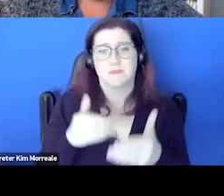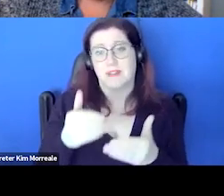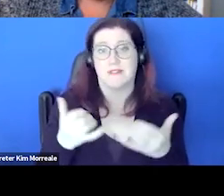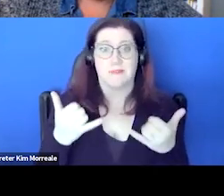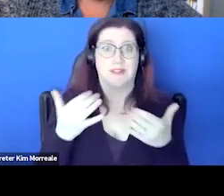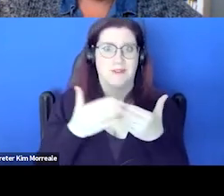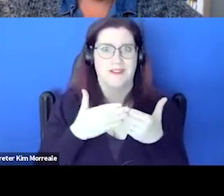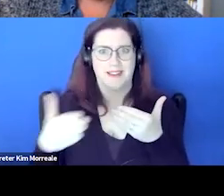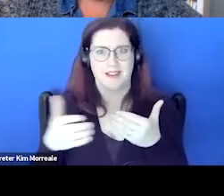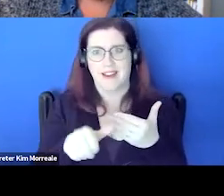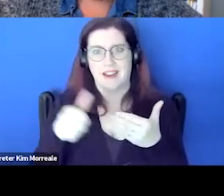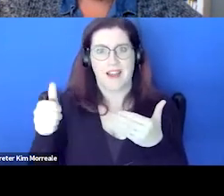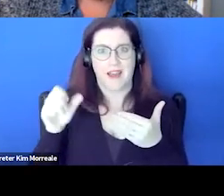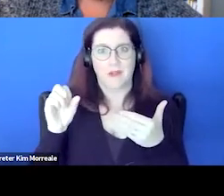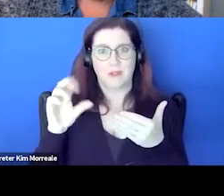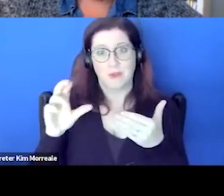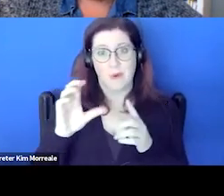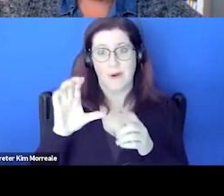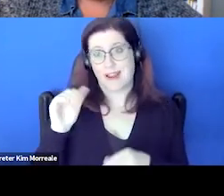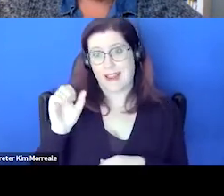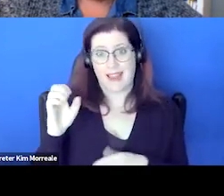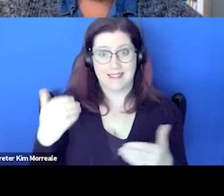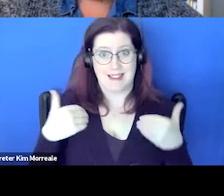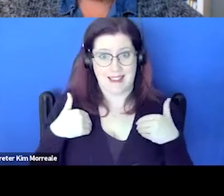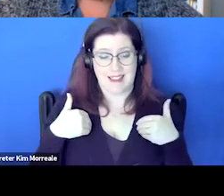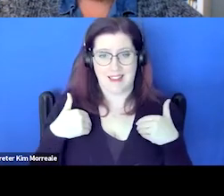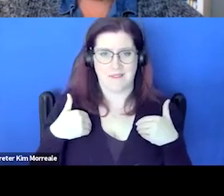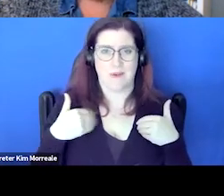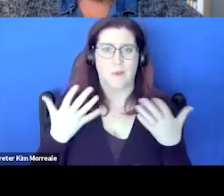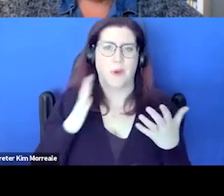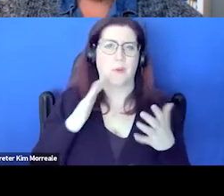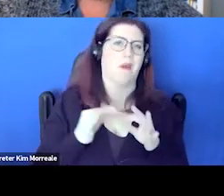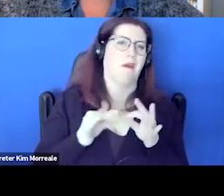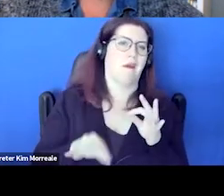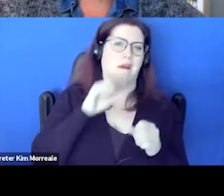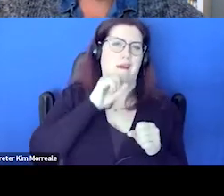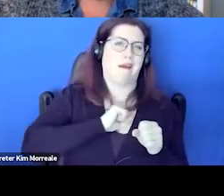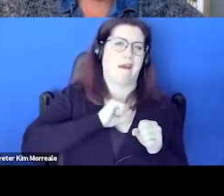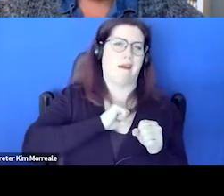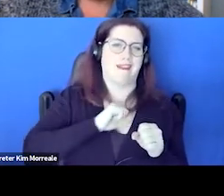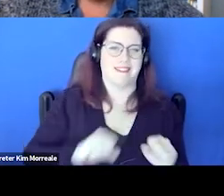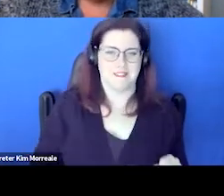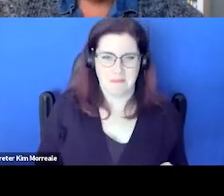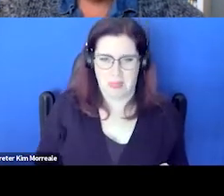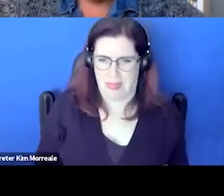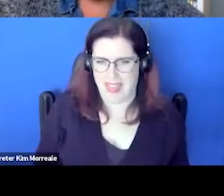any other SOAR case I have is just gonna be a cakewalk. Mylene, that's a great story